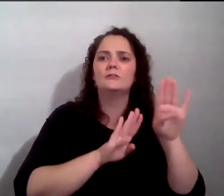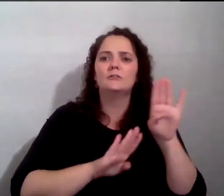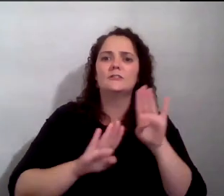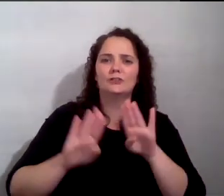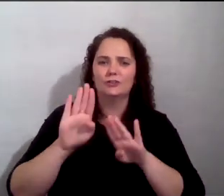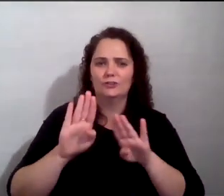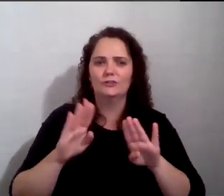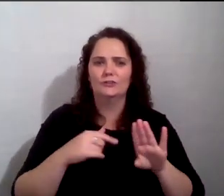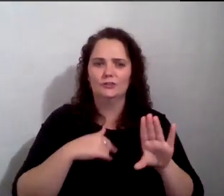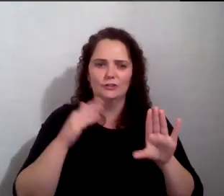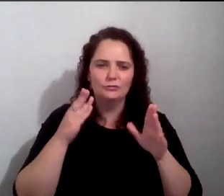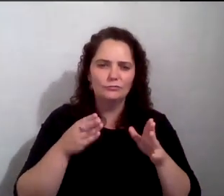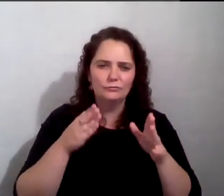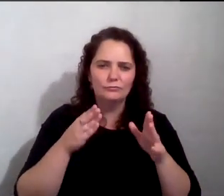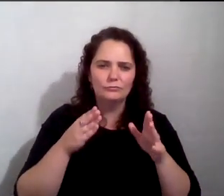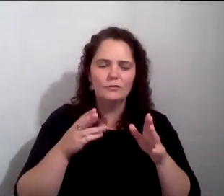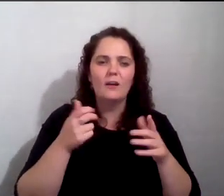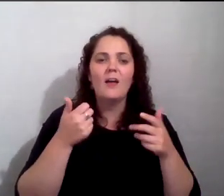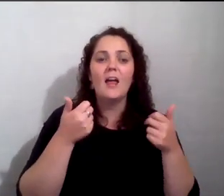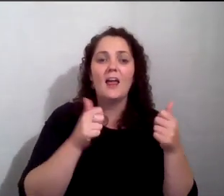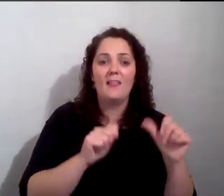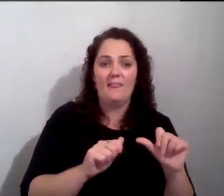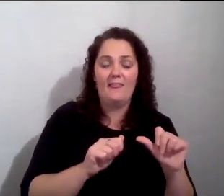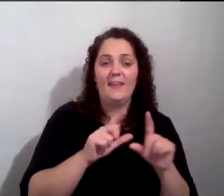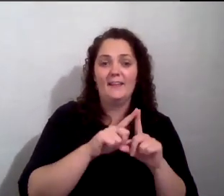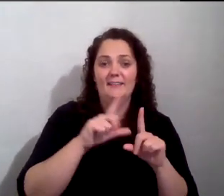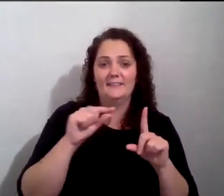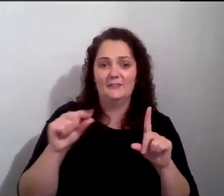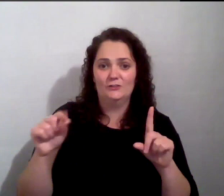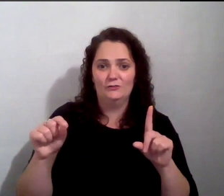kind of situation that I then work on for a period of time